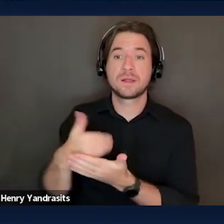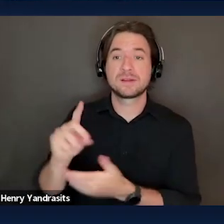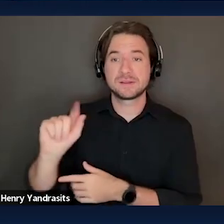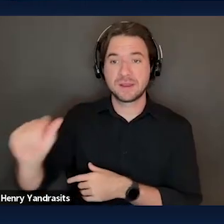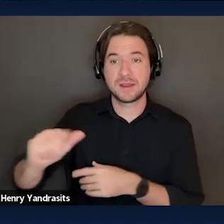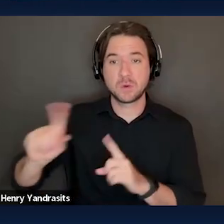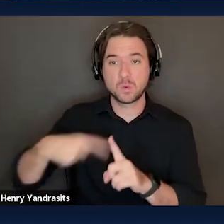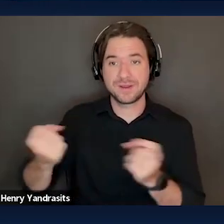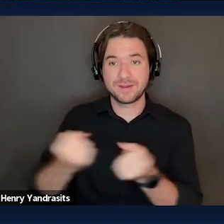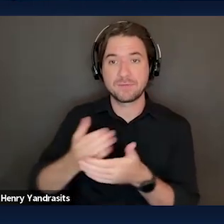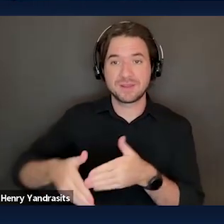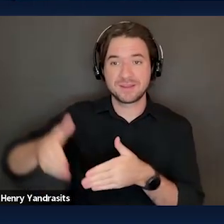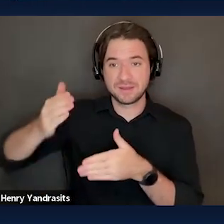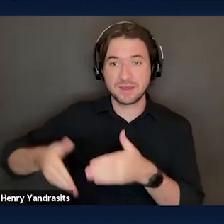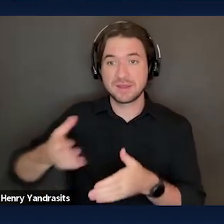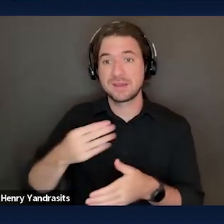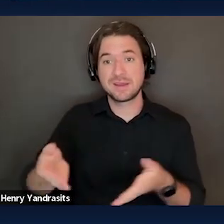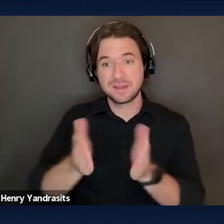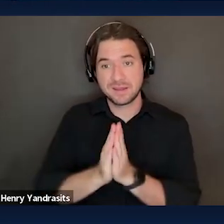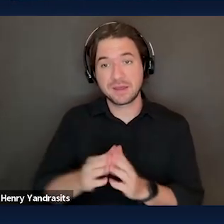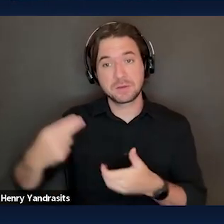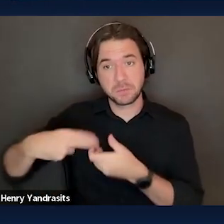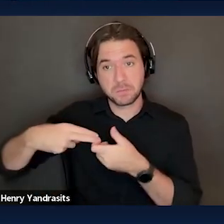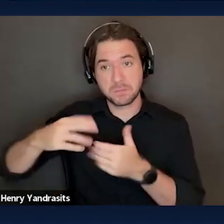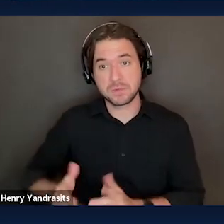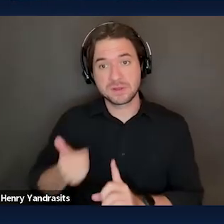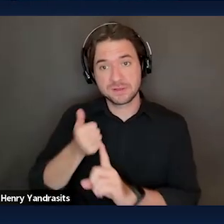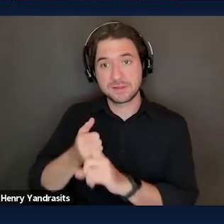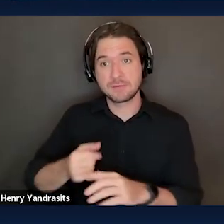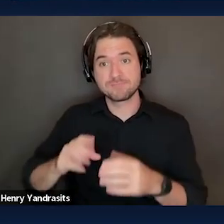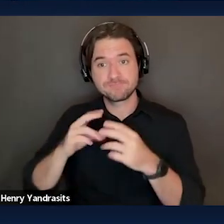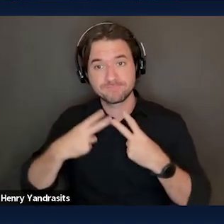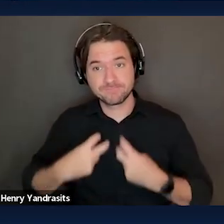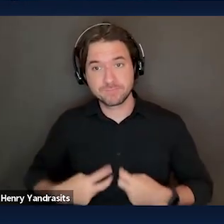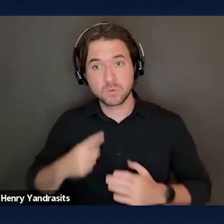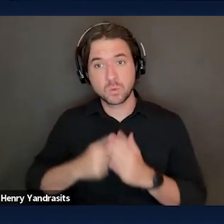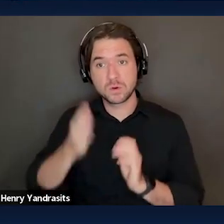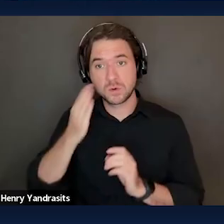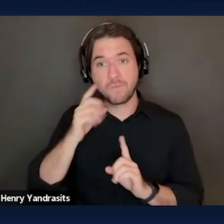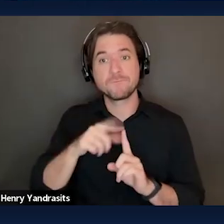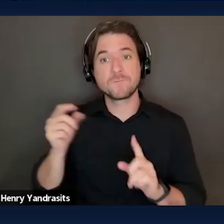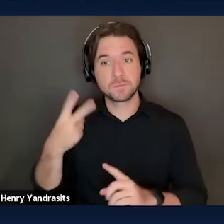Um, and it asks participants to self-assess what they know from those two viewpoints.